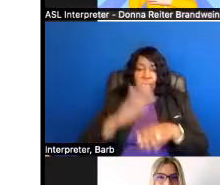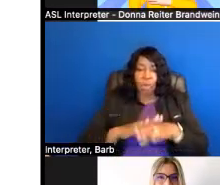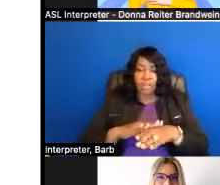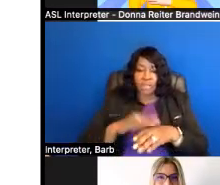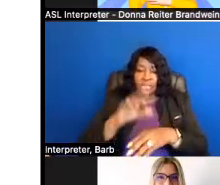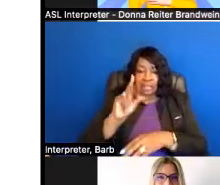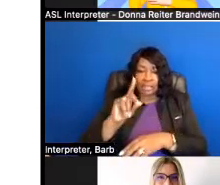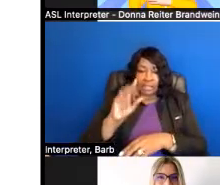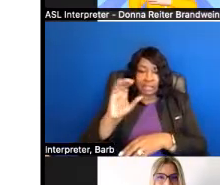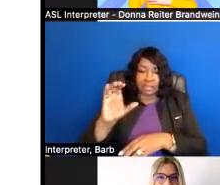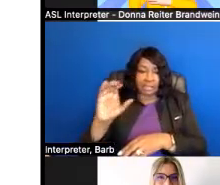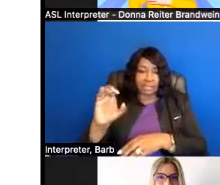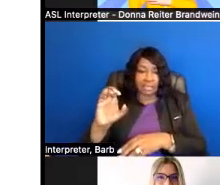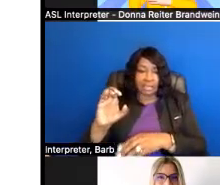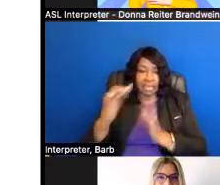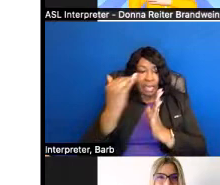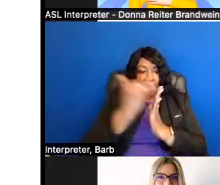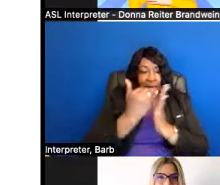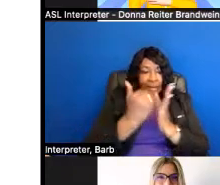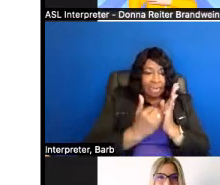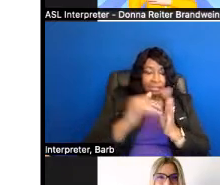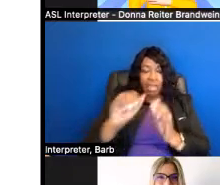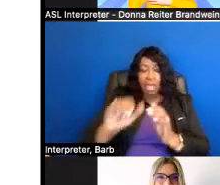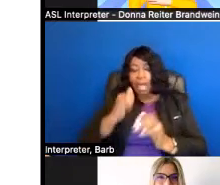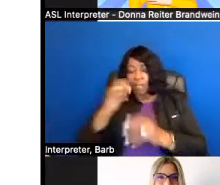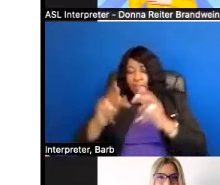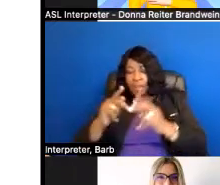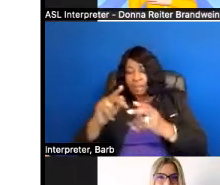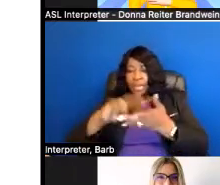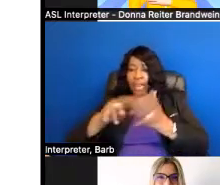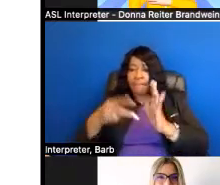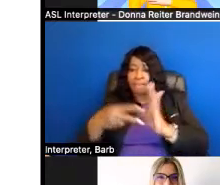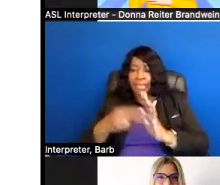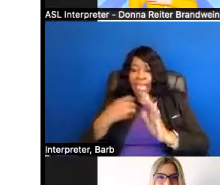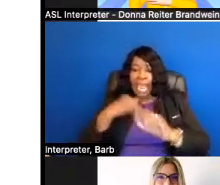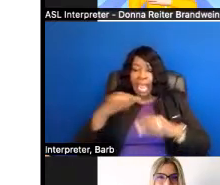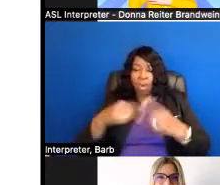For other people it meant I go to the programs regularly.